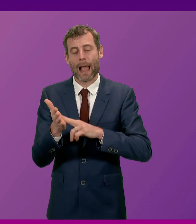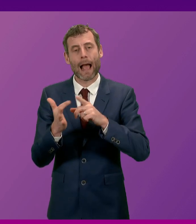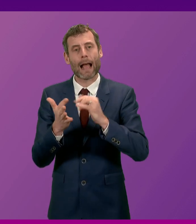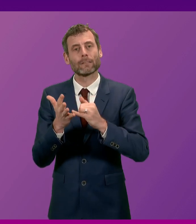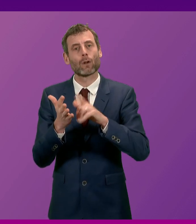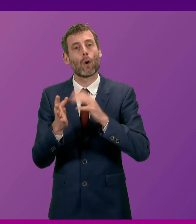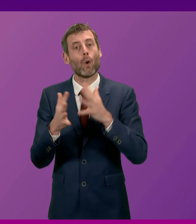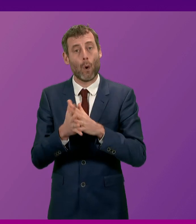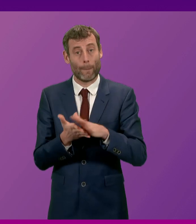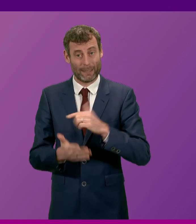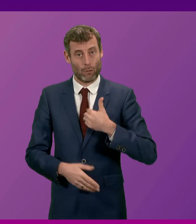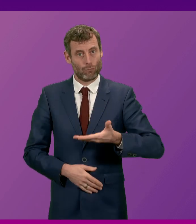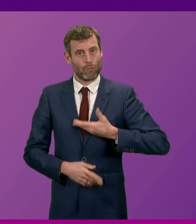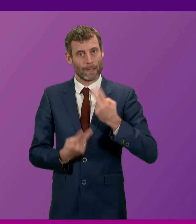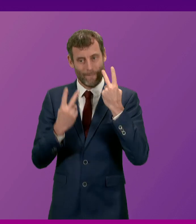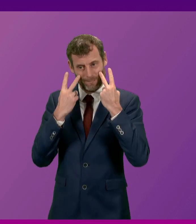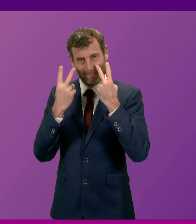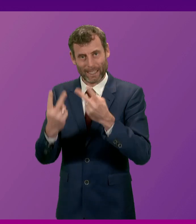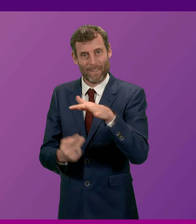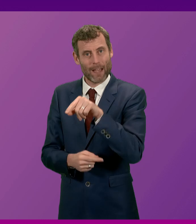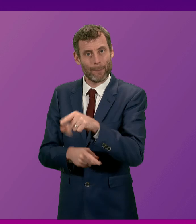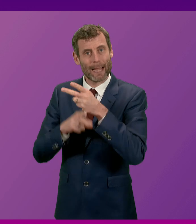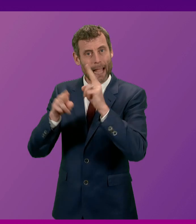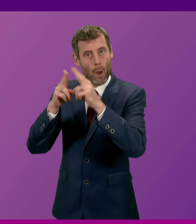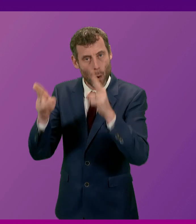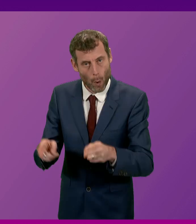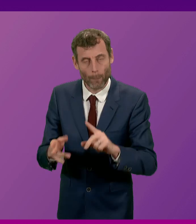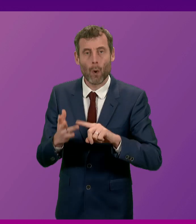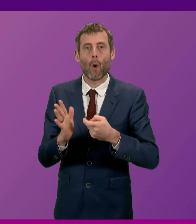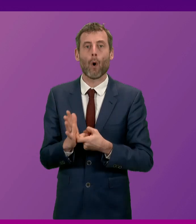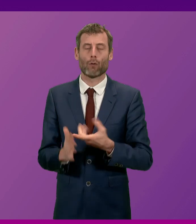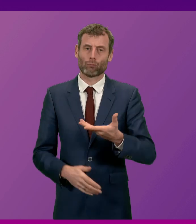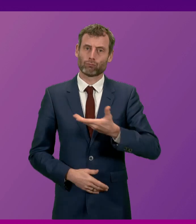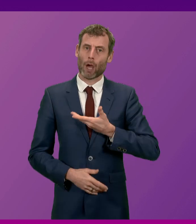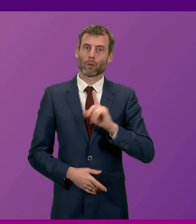in care homes—and the right to respite. Those could have been delivered by now, but, instead,